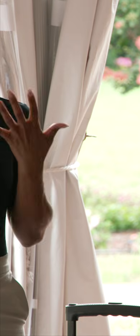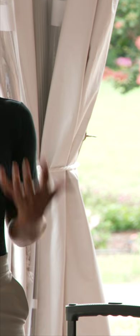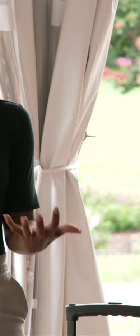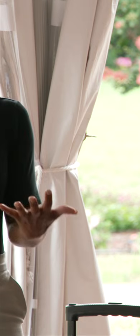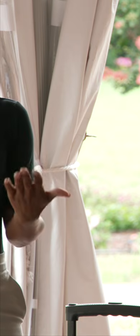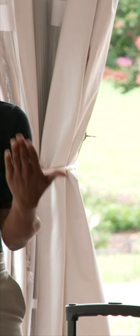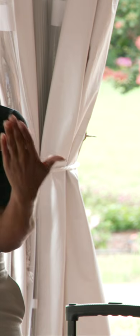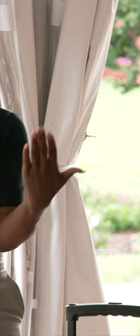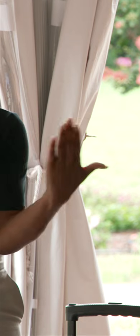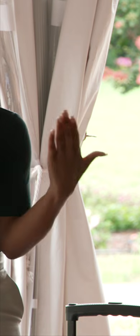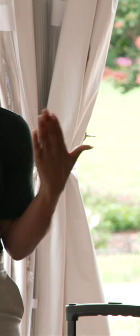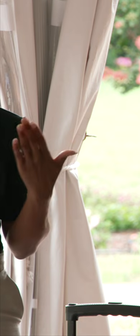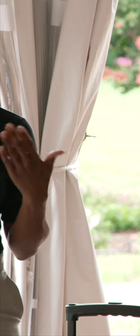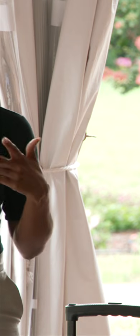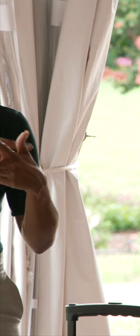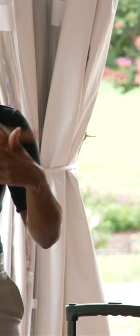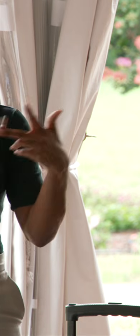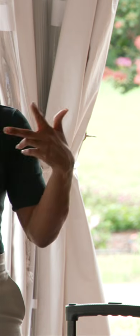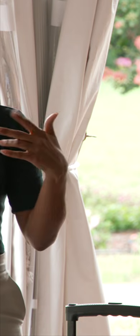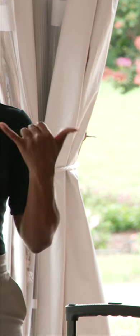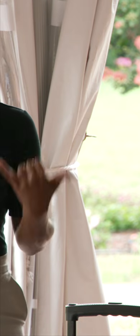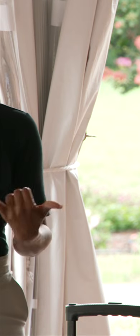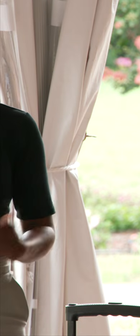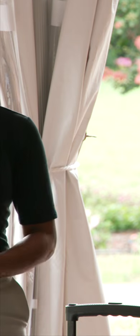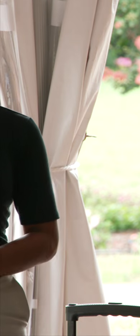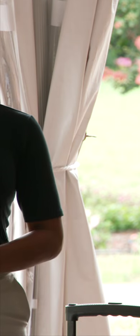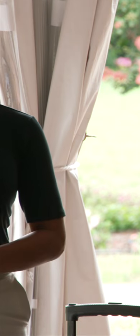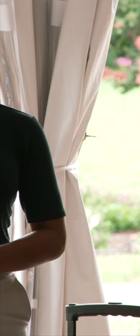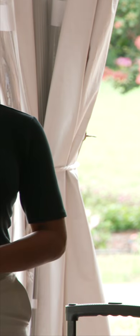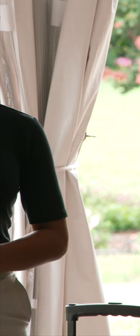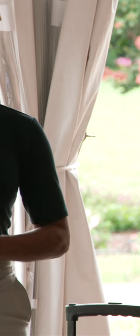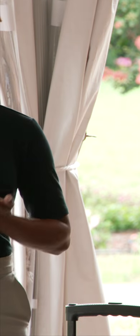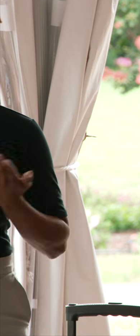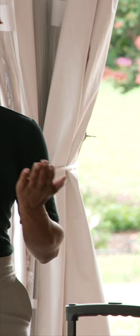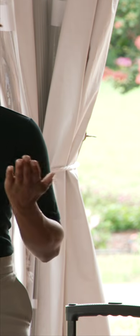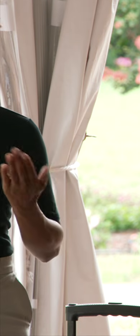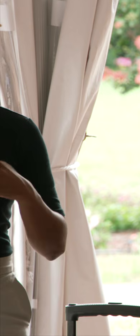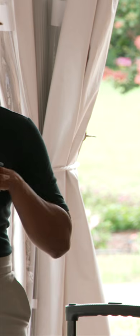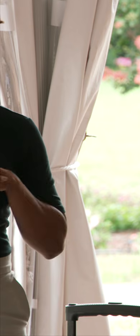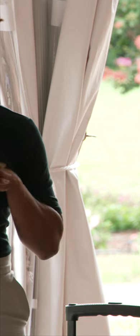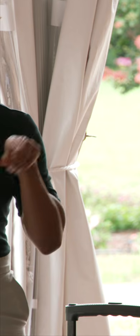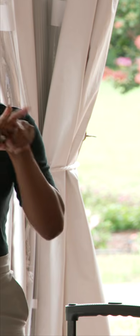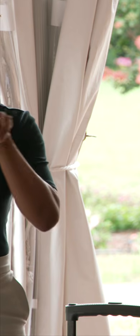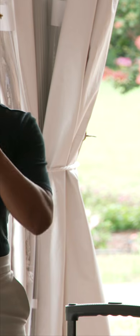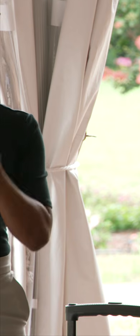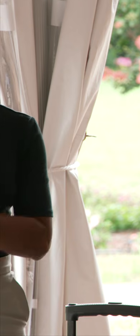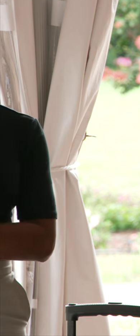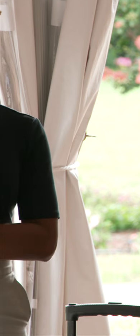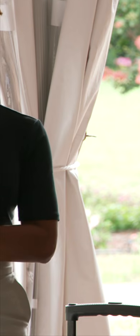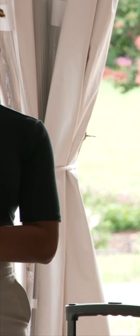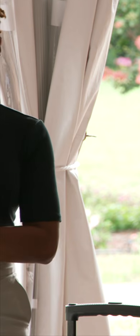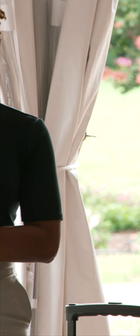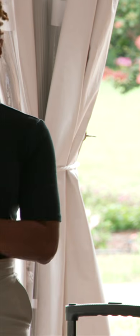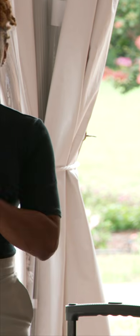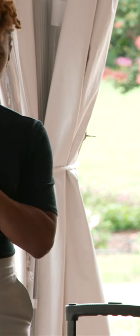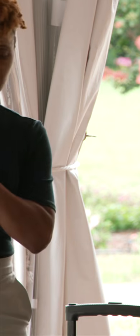out. Today, I'm proud to serve in that steward, but also HHS continues to maintain a steadfast